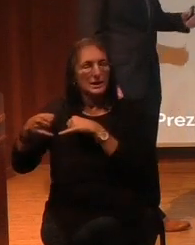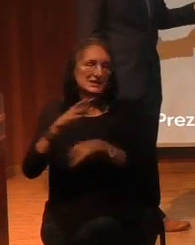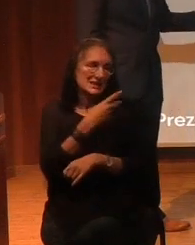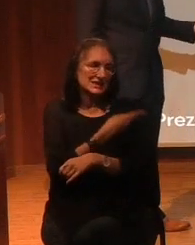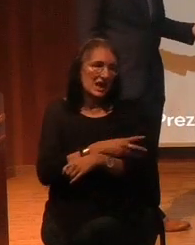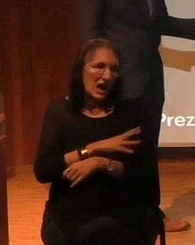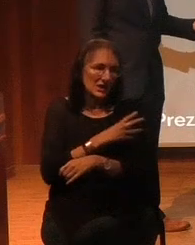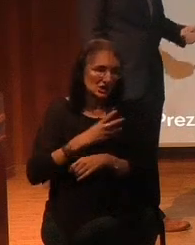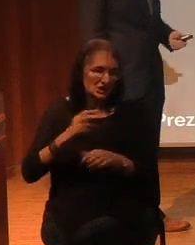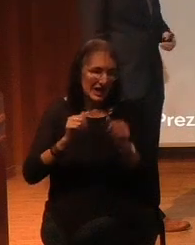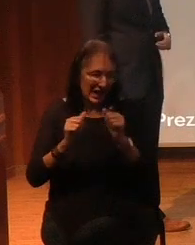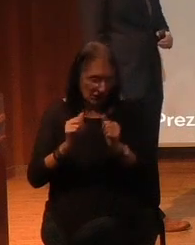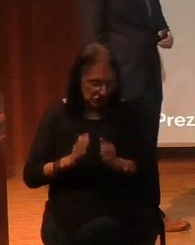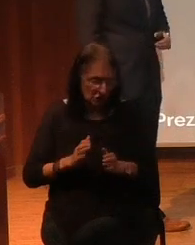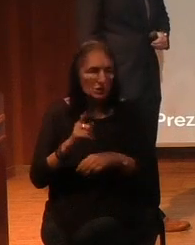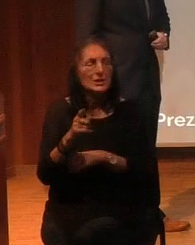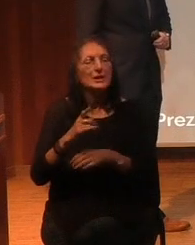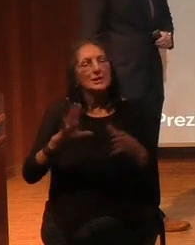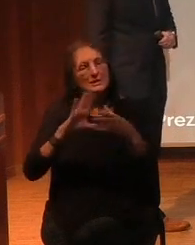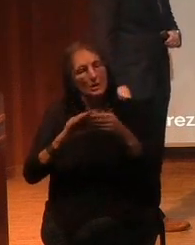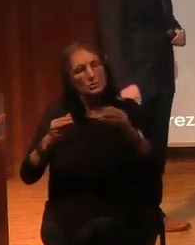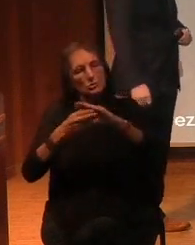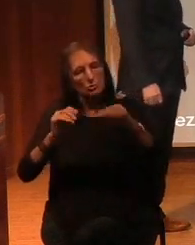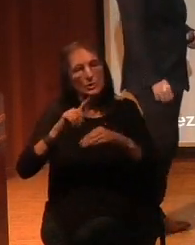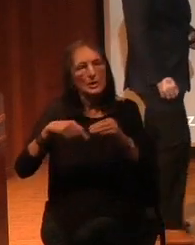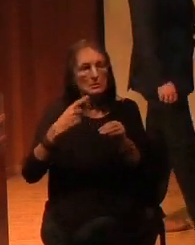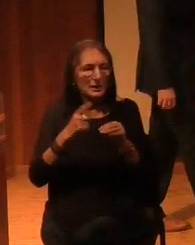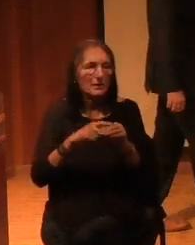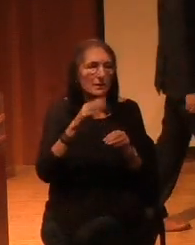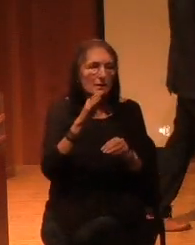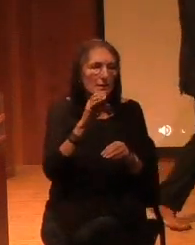tells the story of the Bootstrap Paradox for everyone.